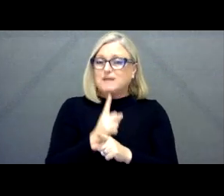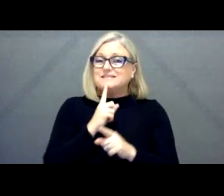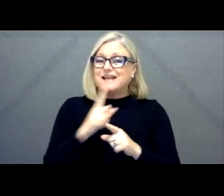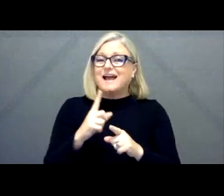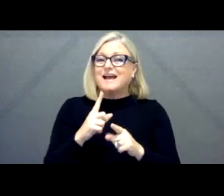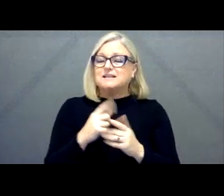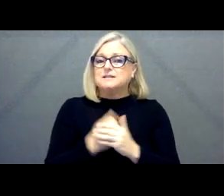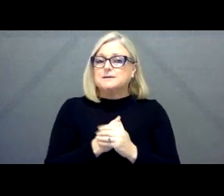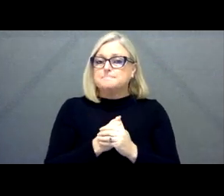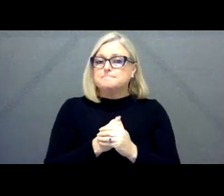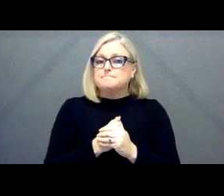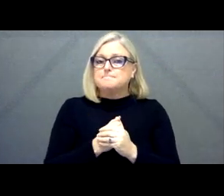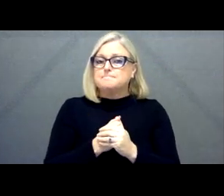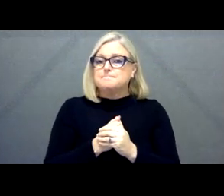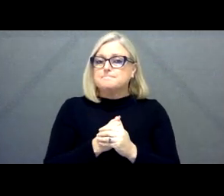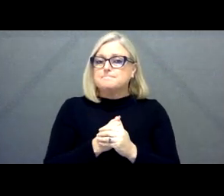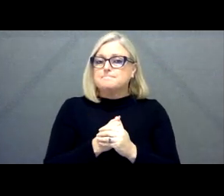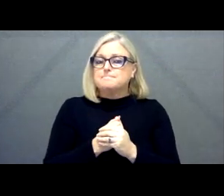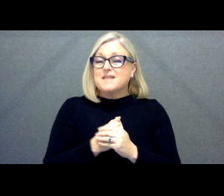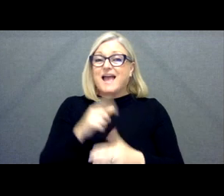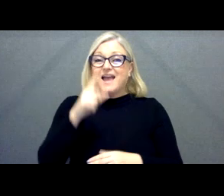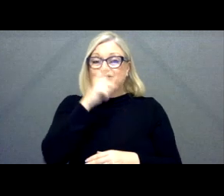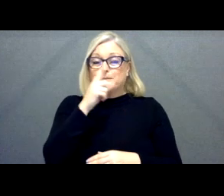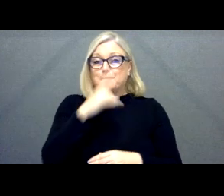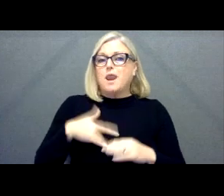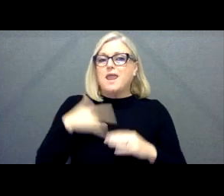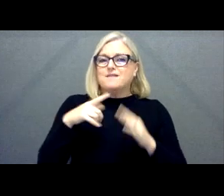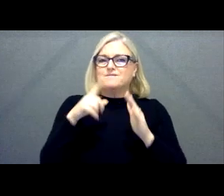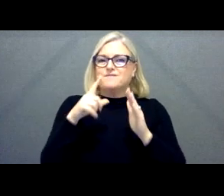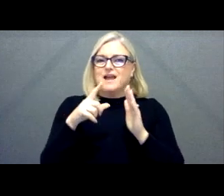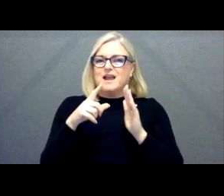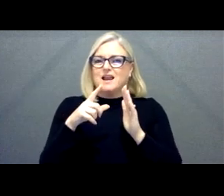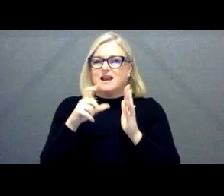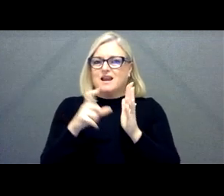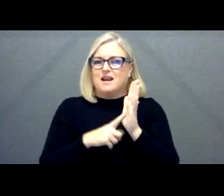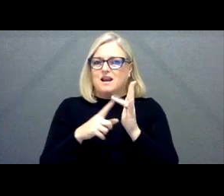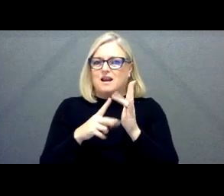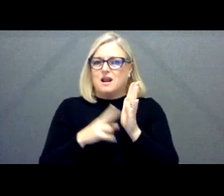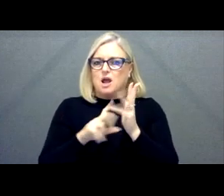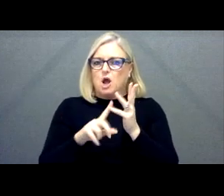uh for example reside in Cloncurry um but they have charges in Mount Isa and they're planning